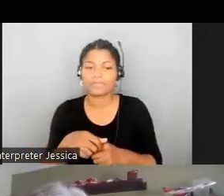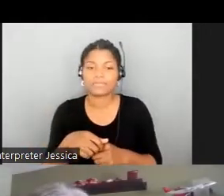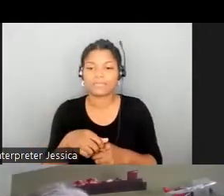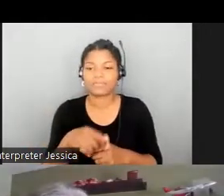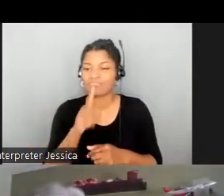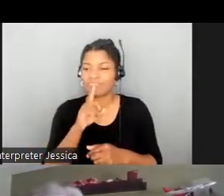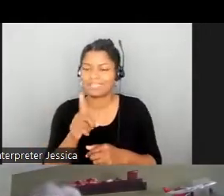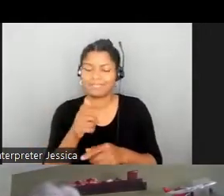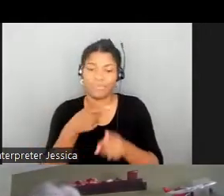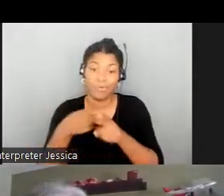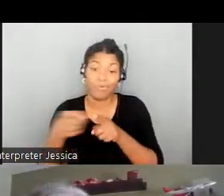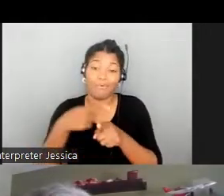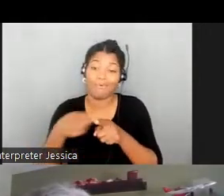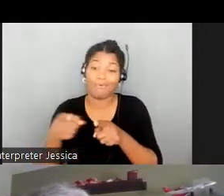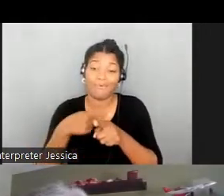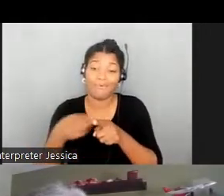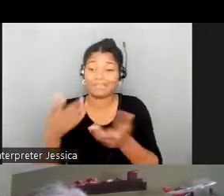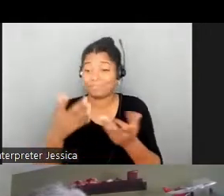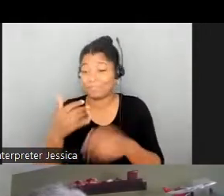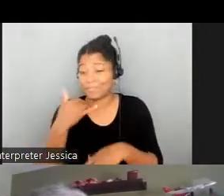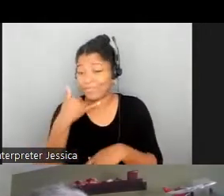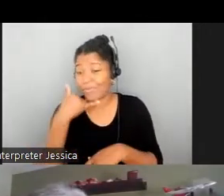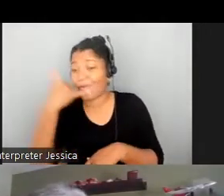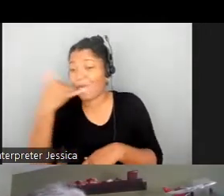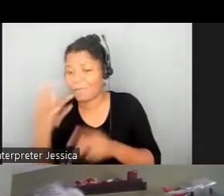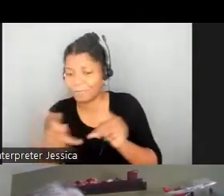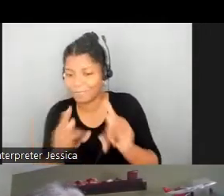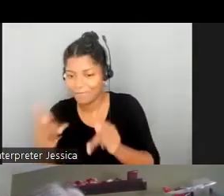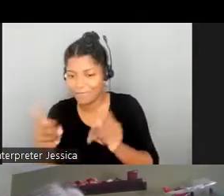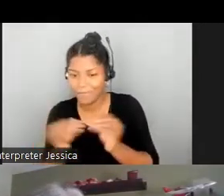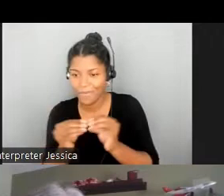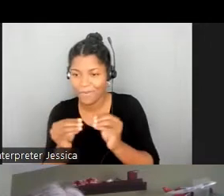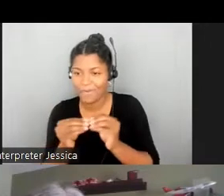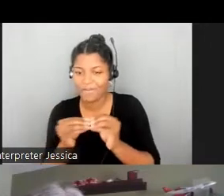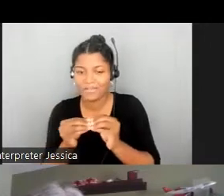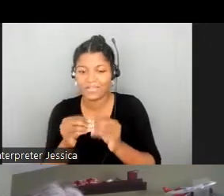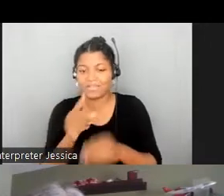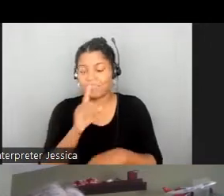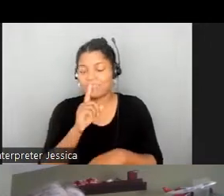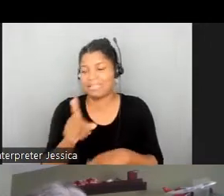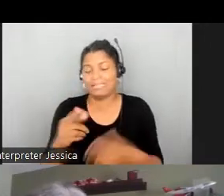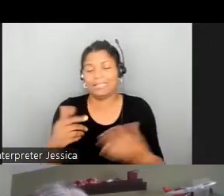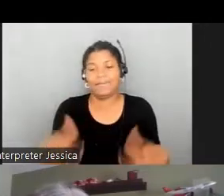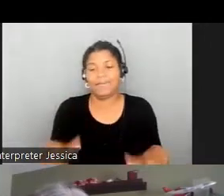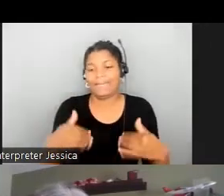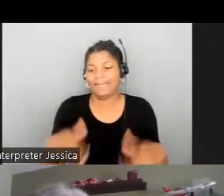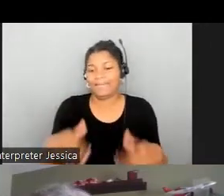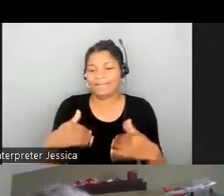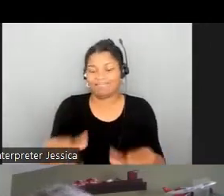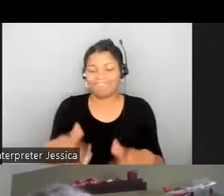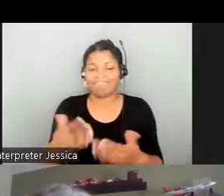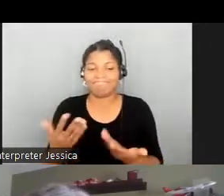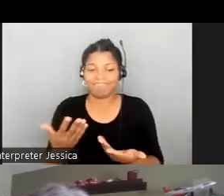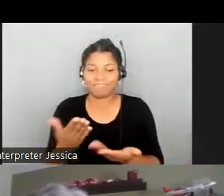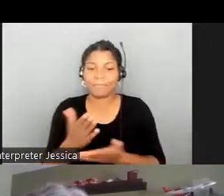the phone, called people more. They have turned it upside down to realize that there are people that would prefer to